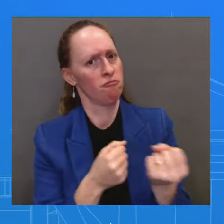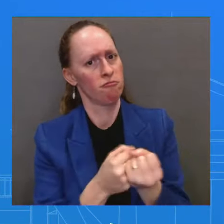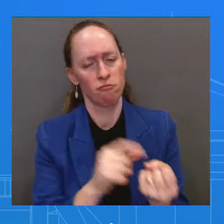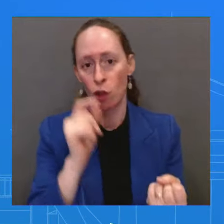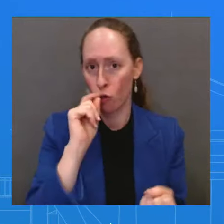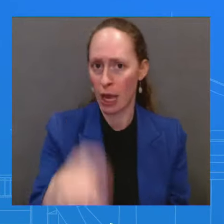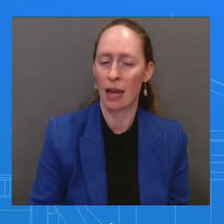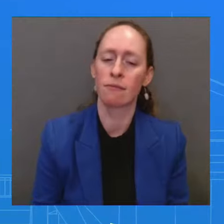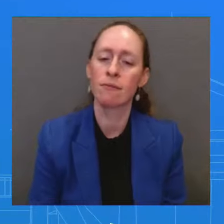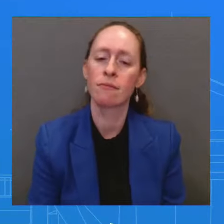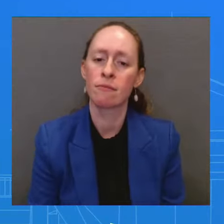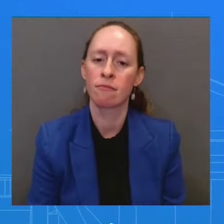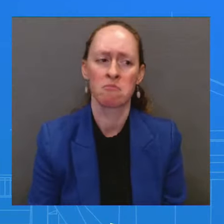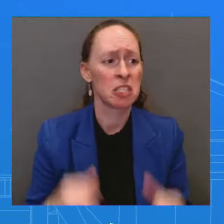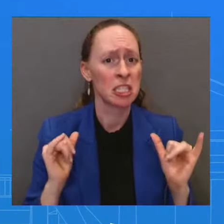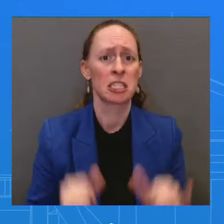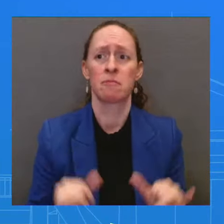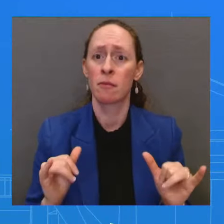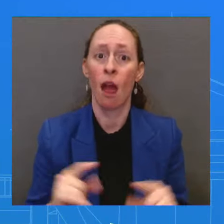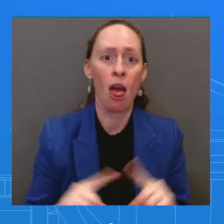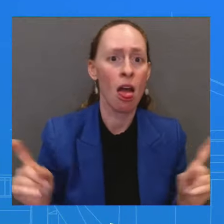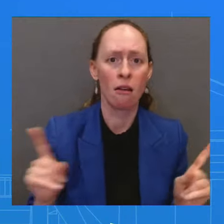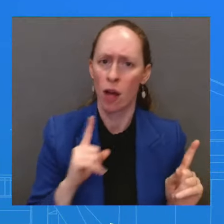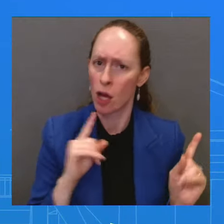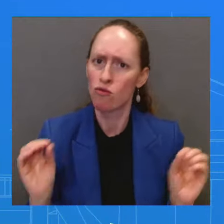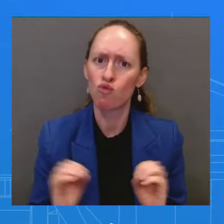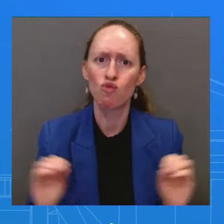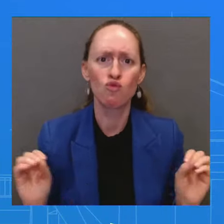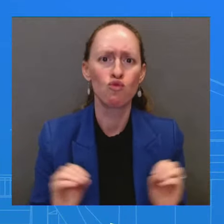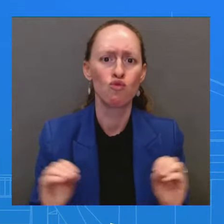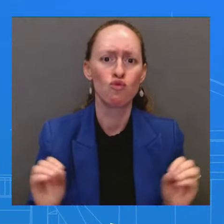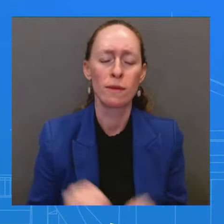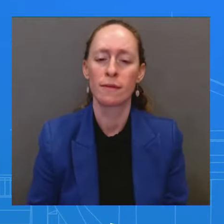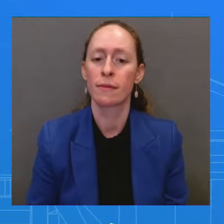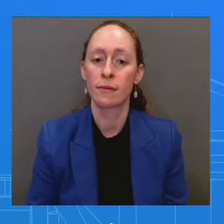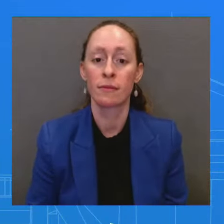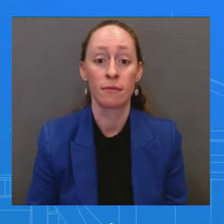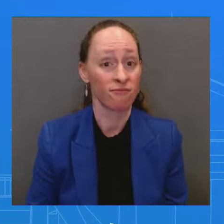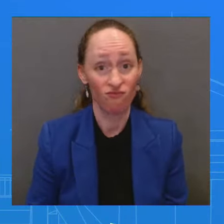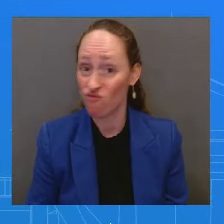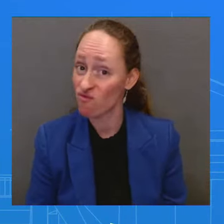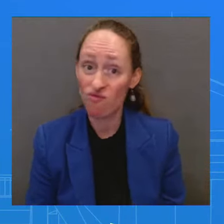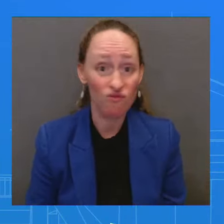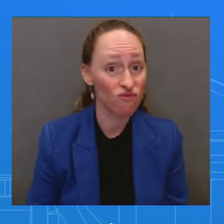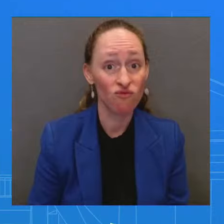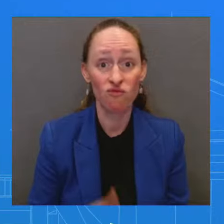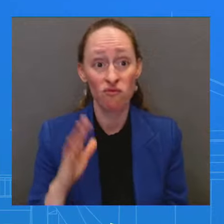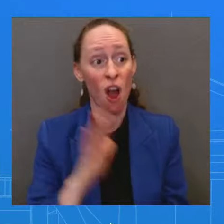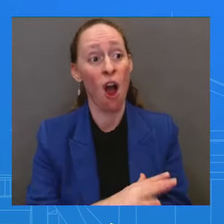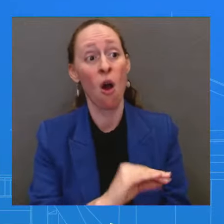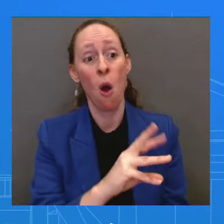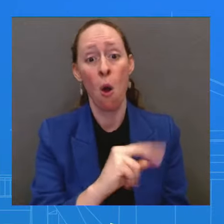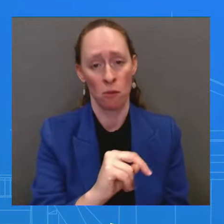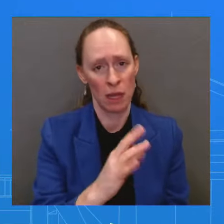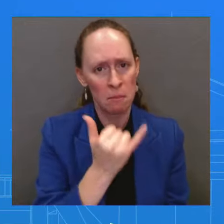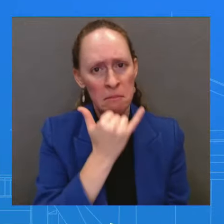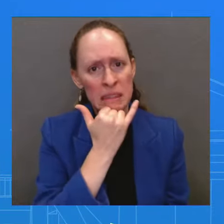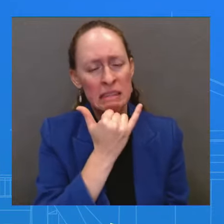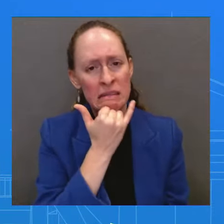It would be a major mistake if we do not continue to do that. And that's what the President made clear today in the Roosevelt Room. Go ahead, Nancy.